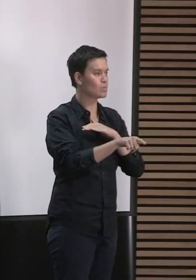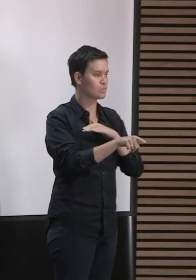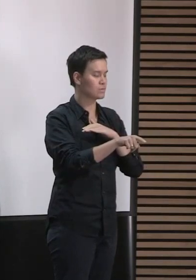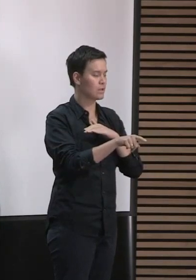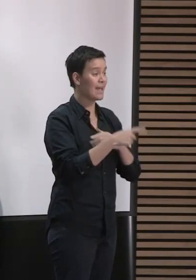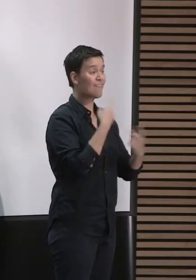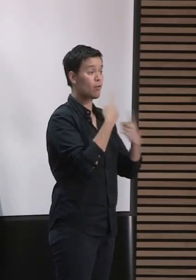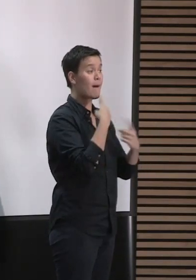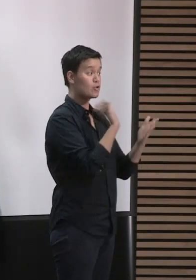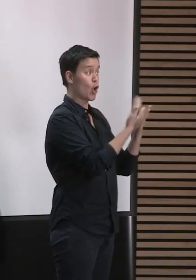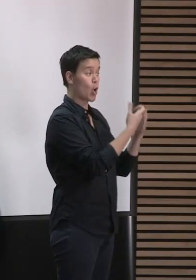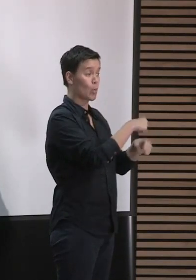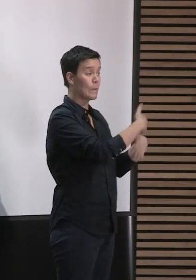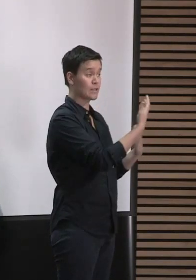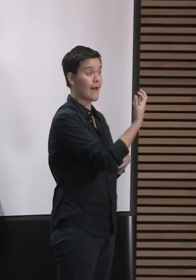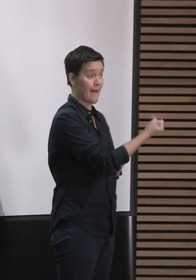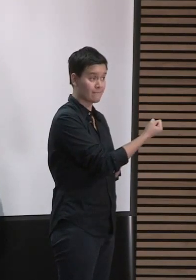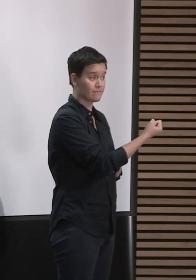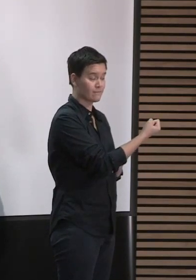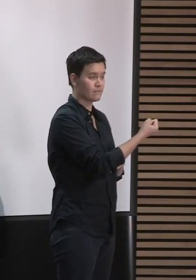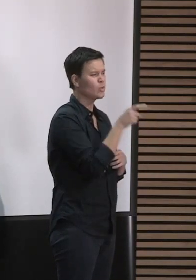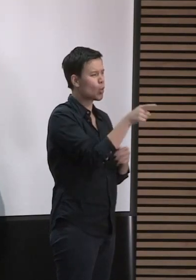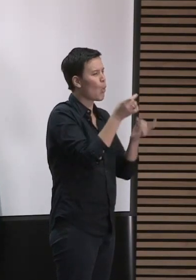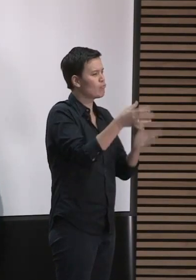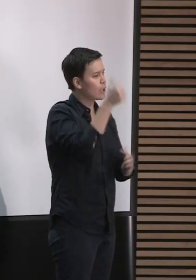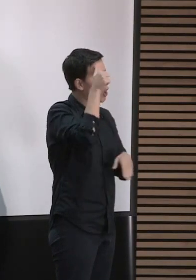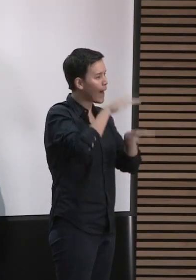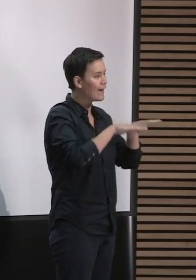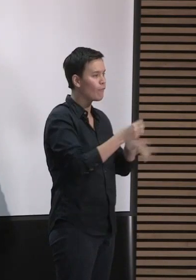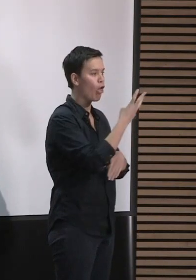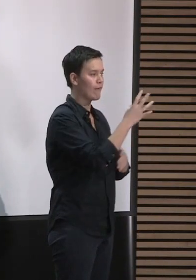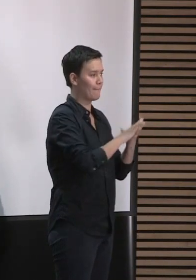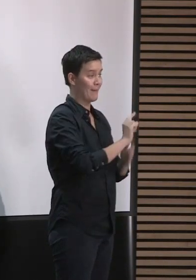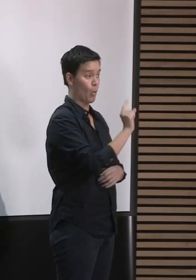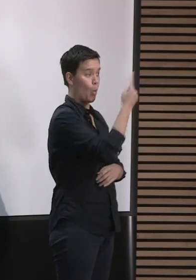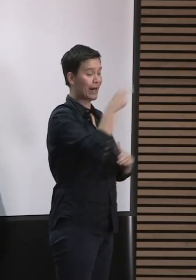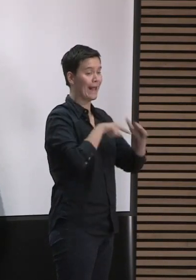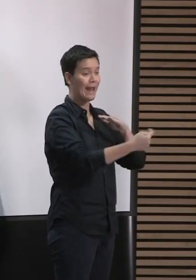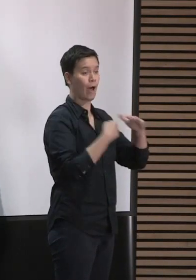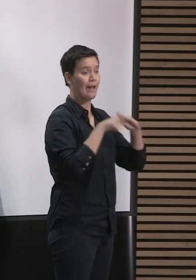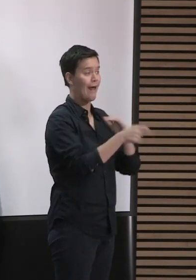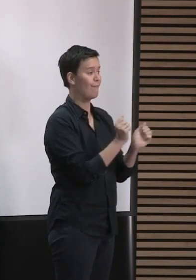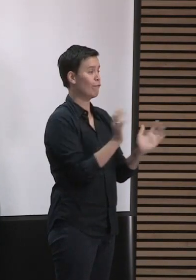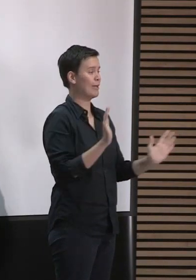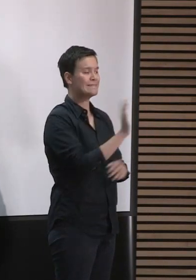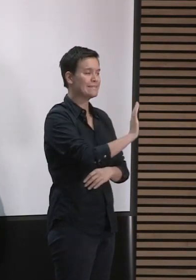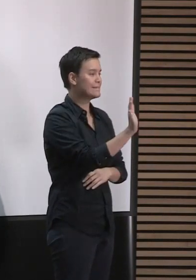and out of Auckland on the COVID-19 website. Travel is